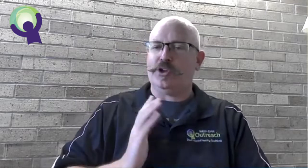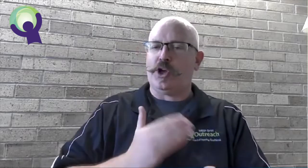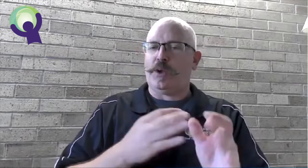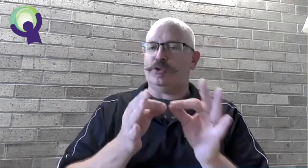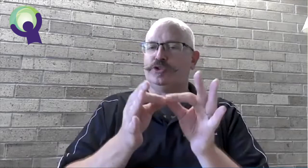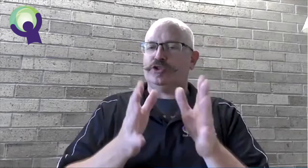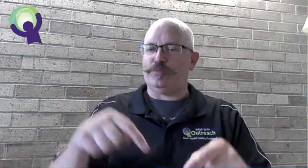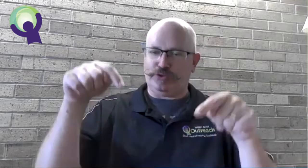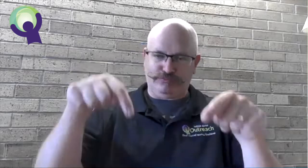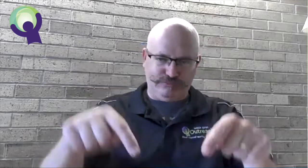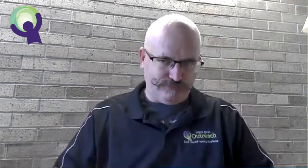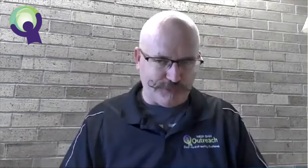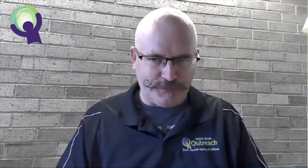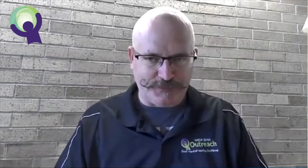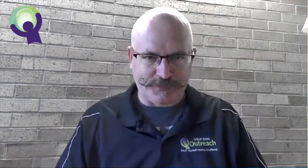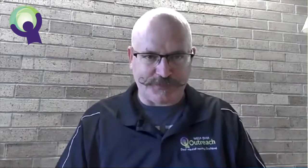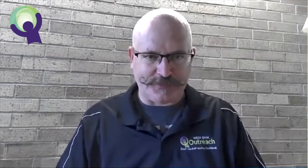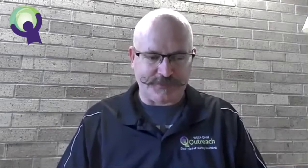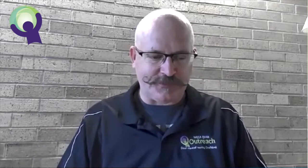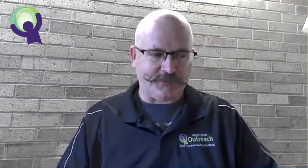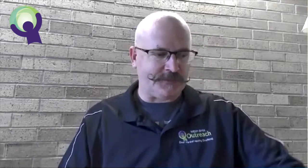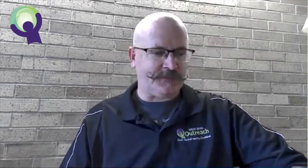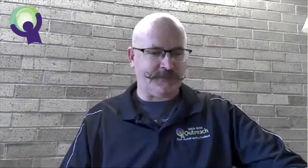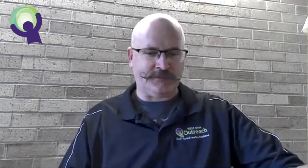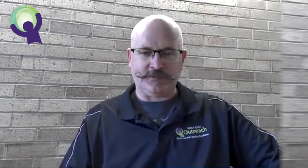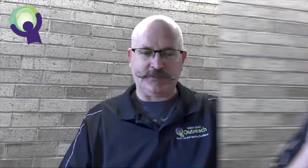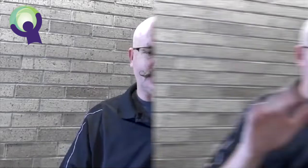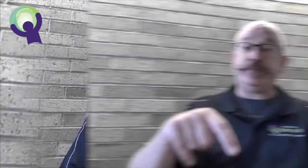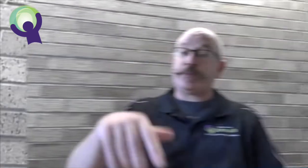whose voices you'll be hearing.